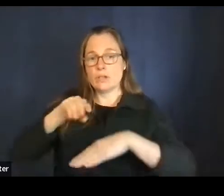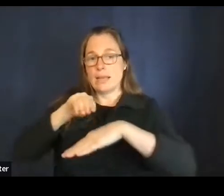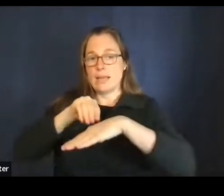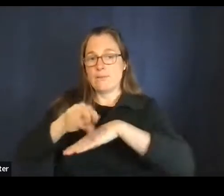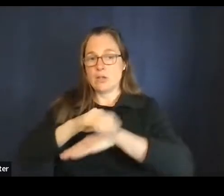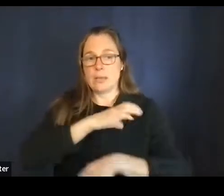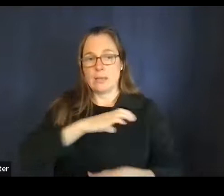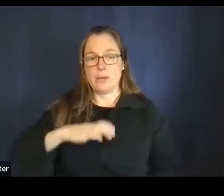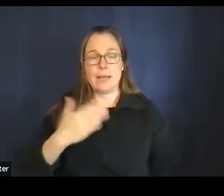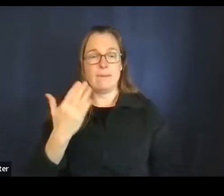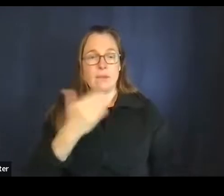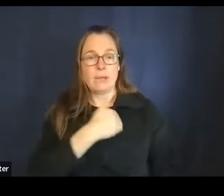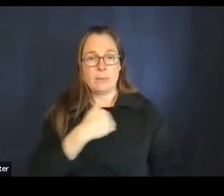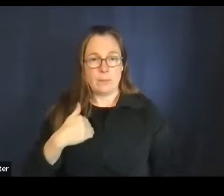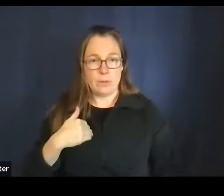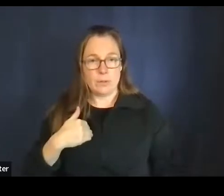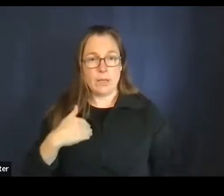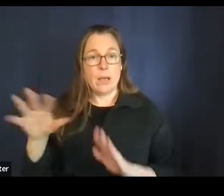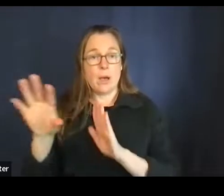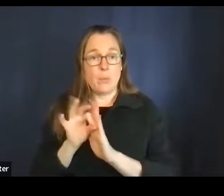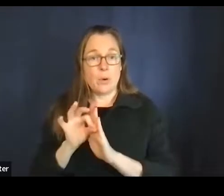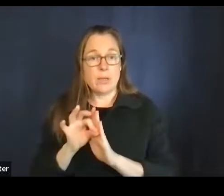15 members appointed by the mayor,